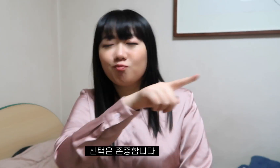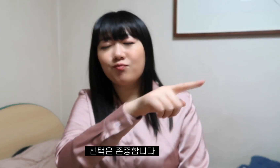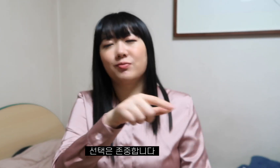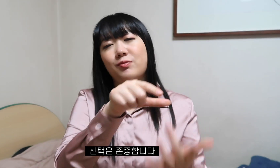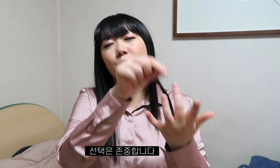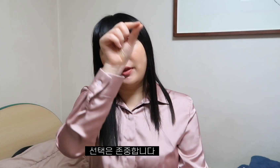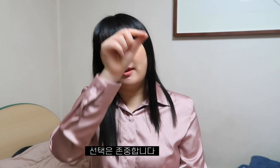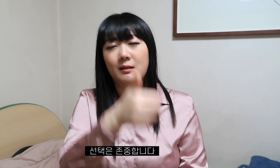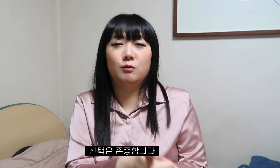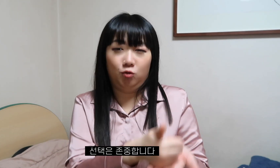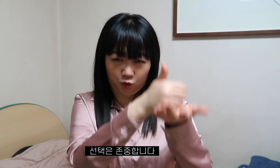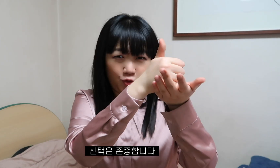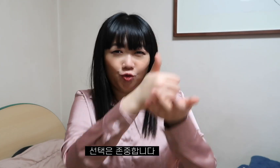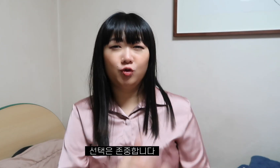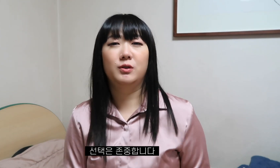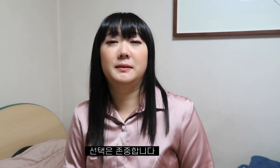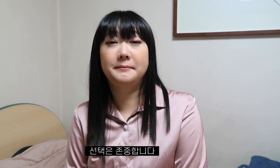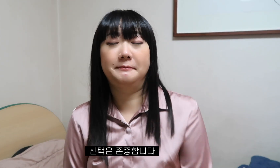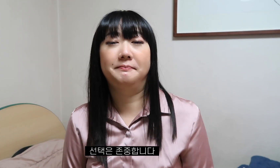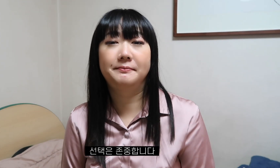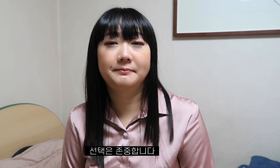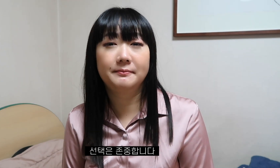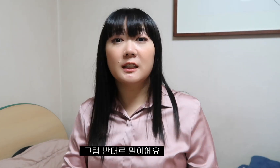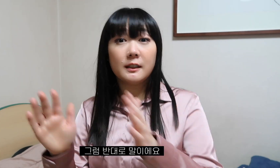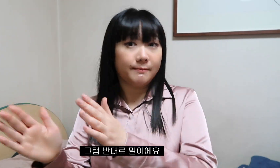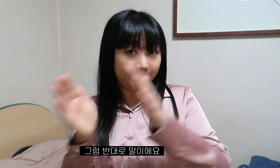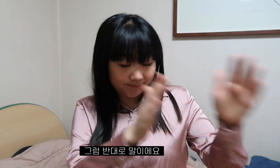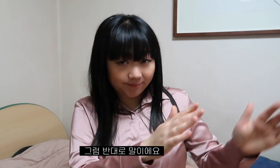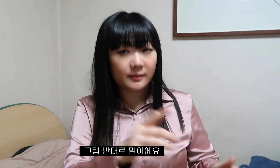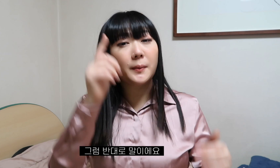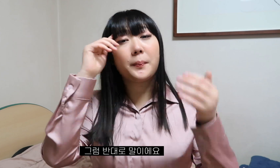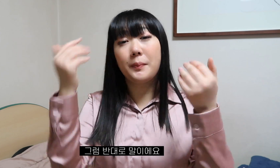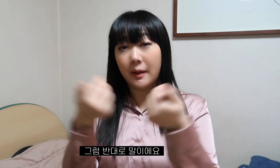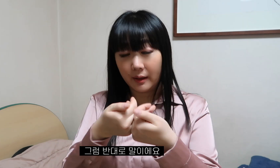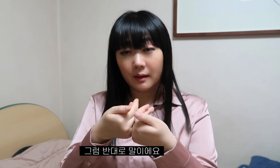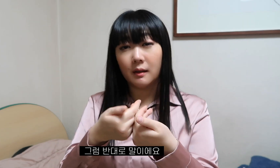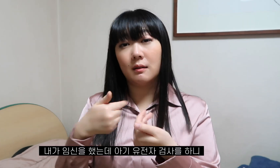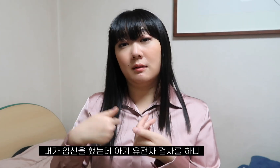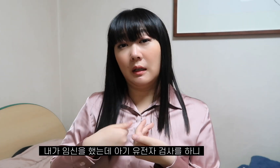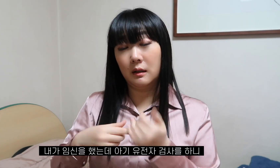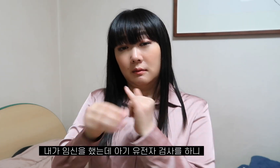but I respect their choice. So let's say the opposite.